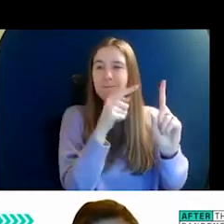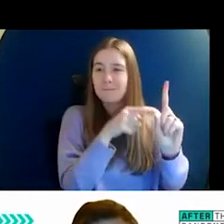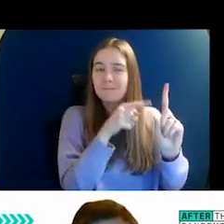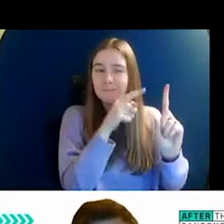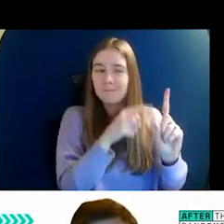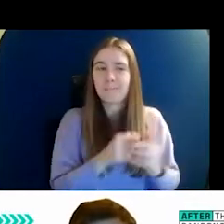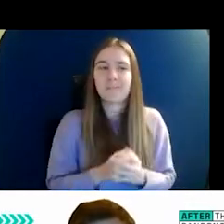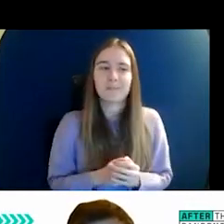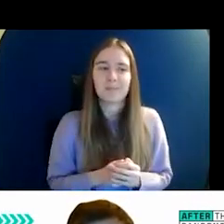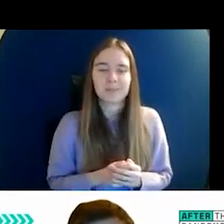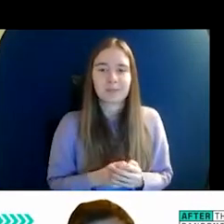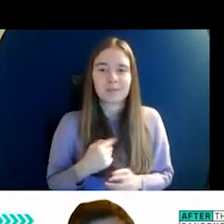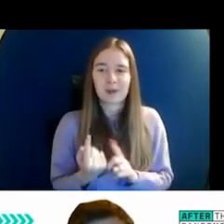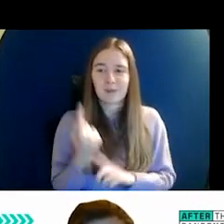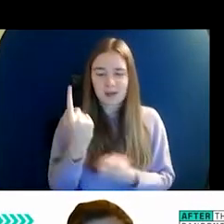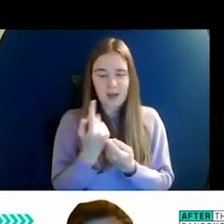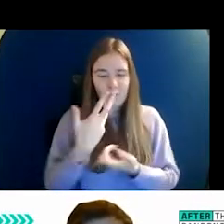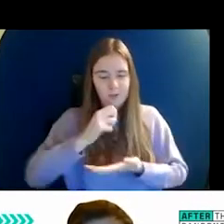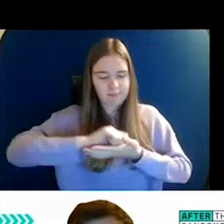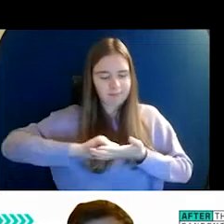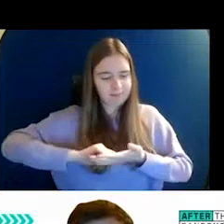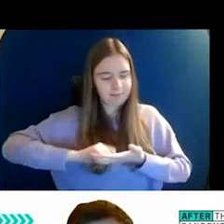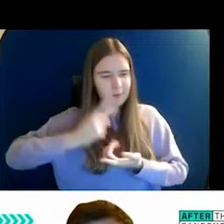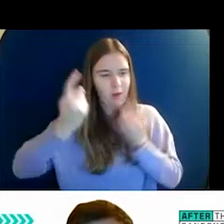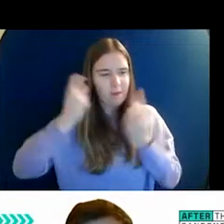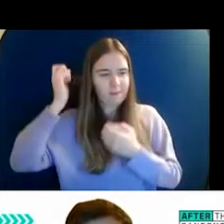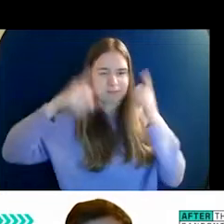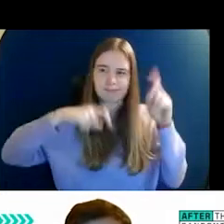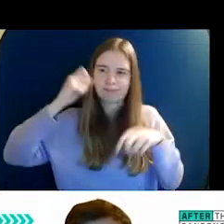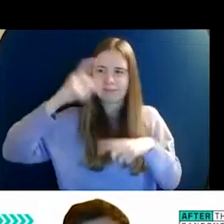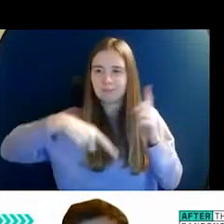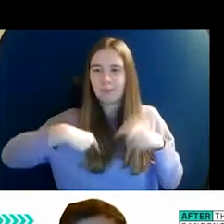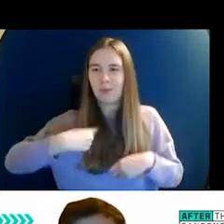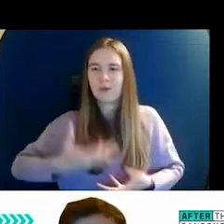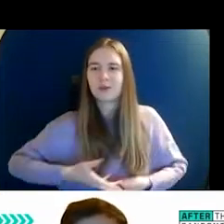It was the first thing that we wrote down as part of the manifesto where we launched this,